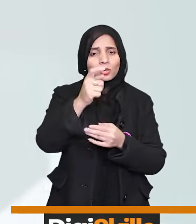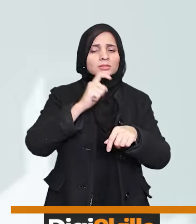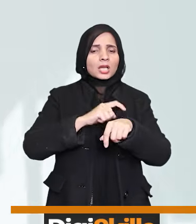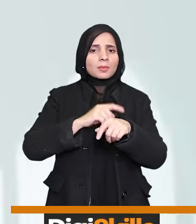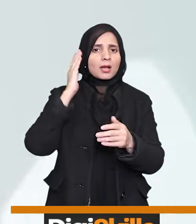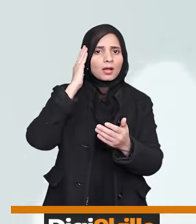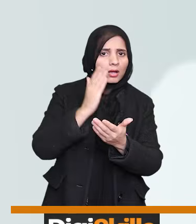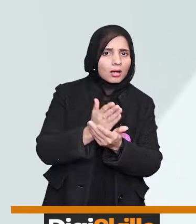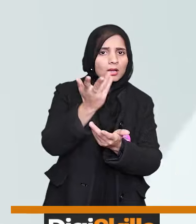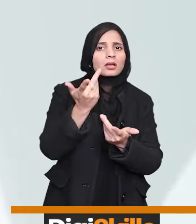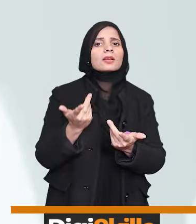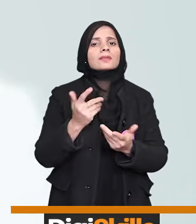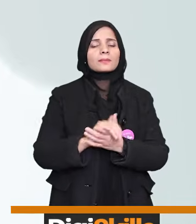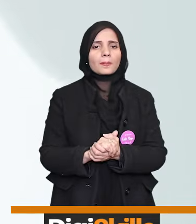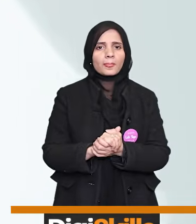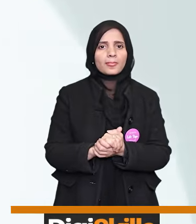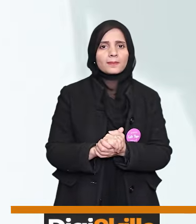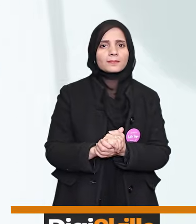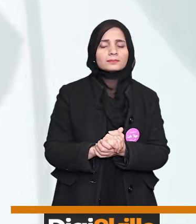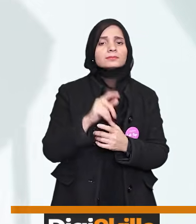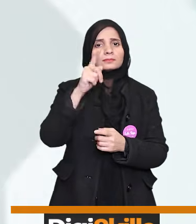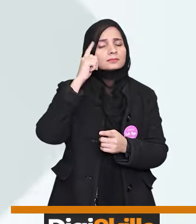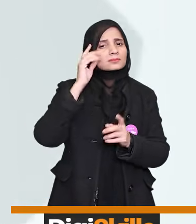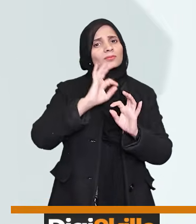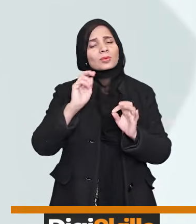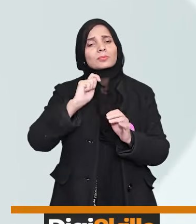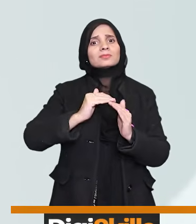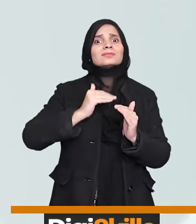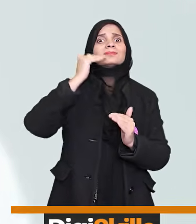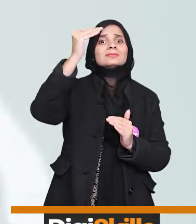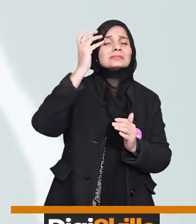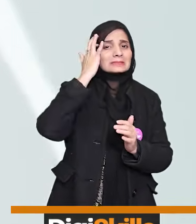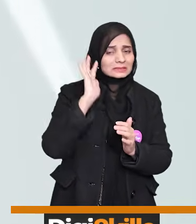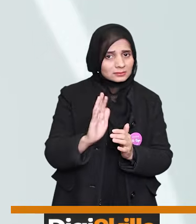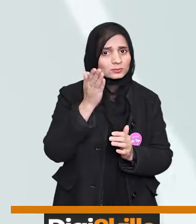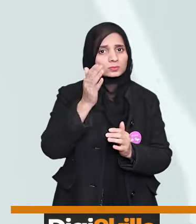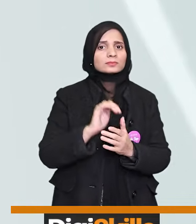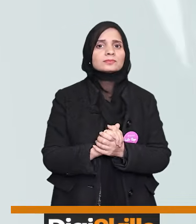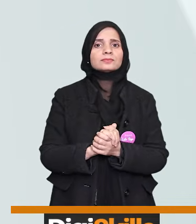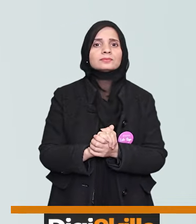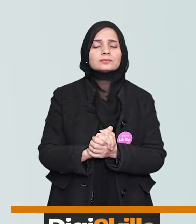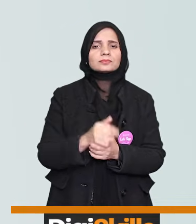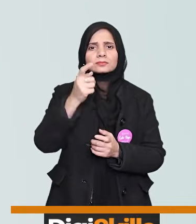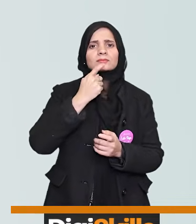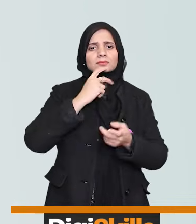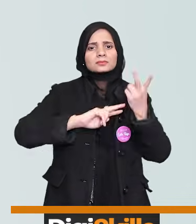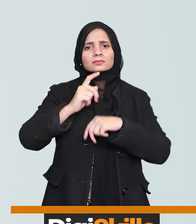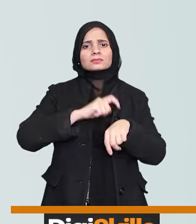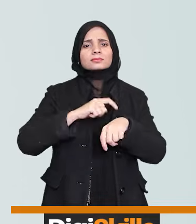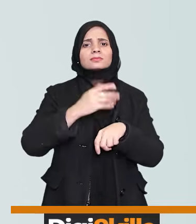you deserve to put on a job, or how capable you are for a longer stretch,